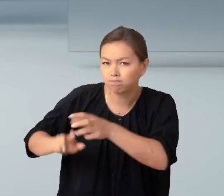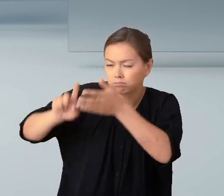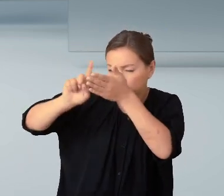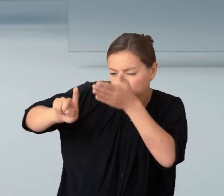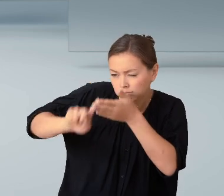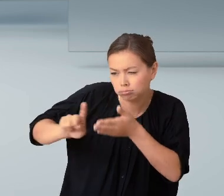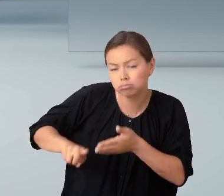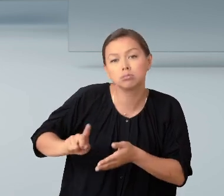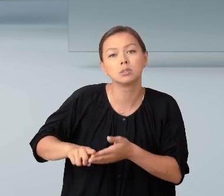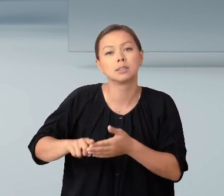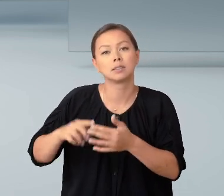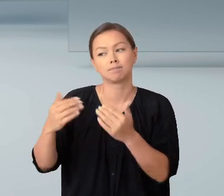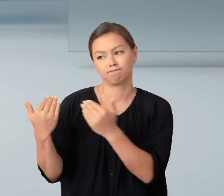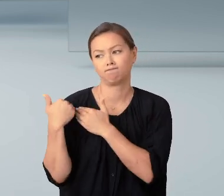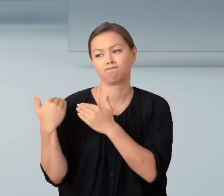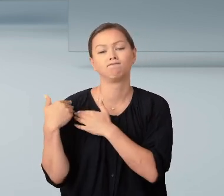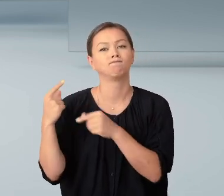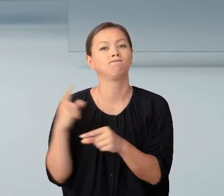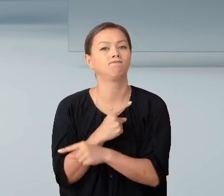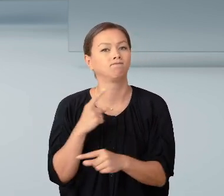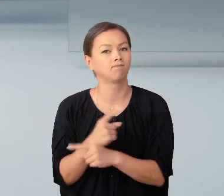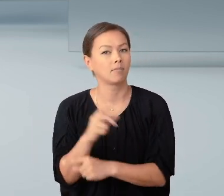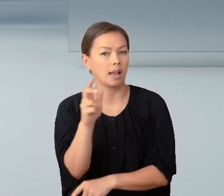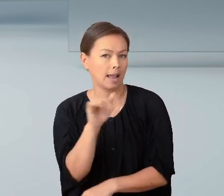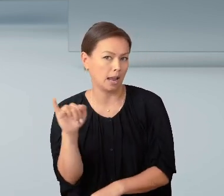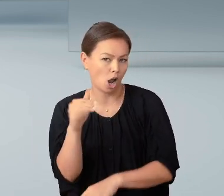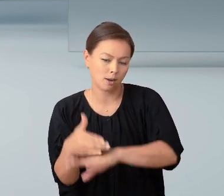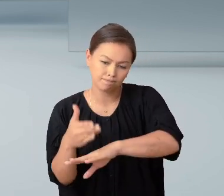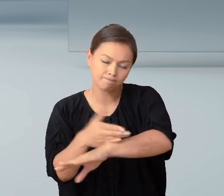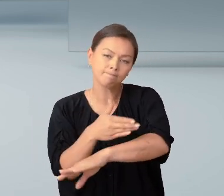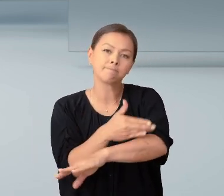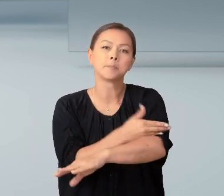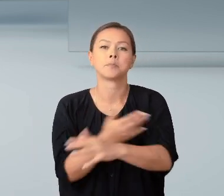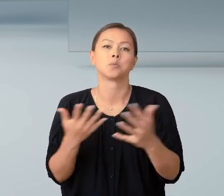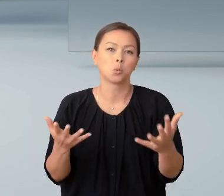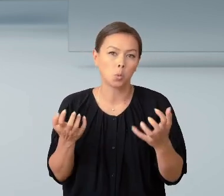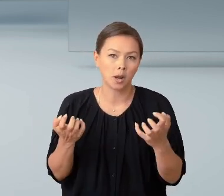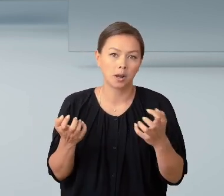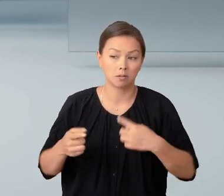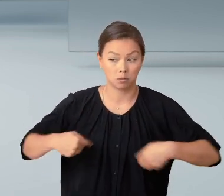practice of responsible AI. Microsoft has built security and trust into